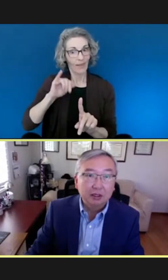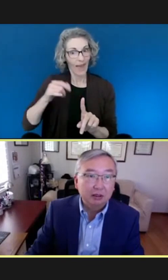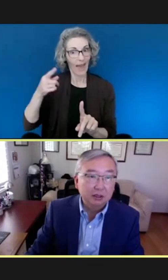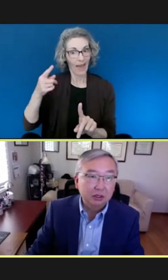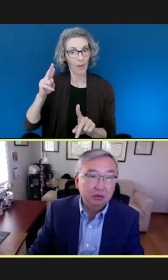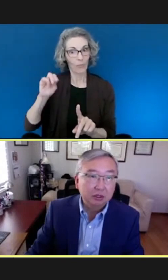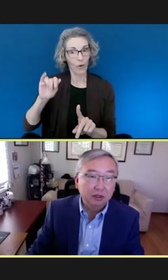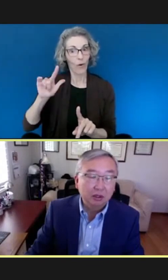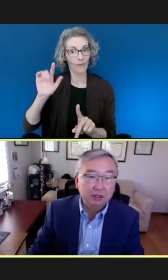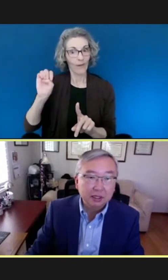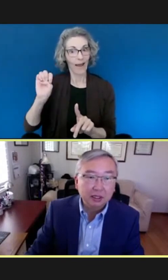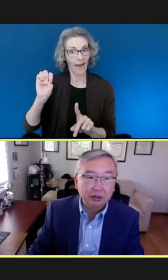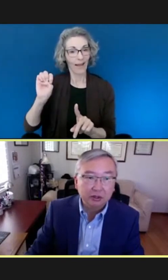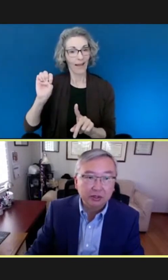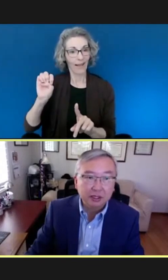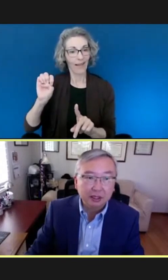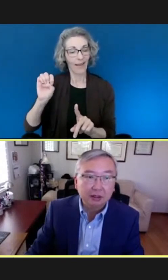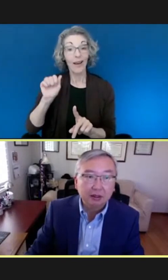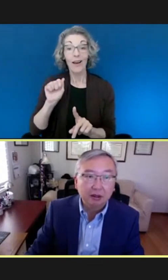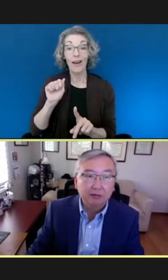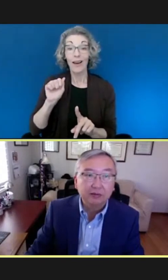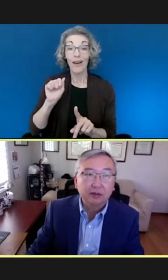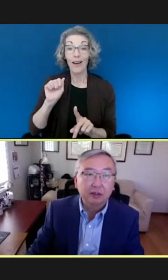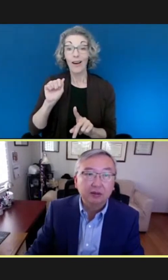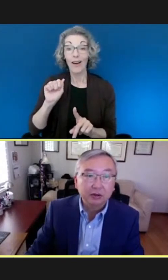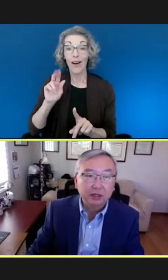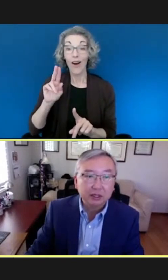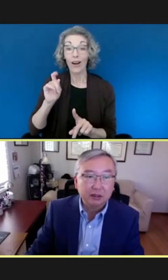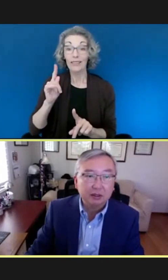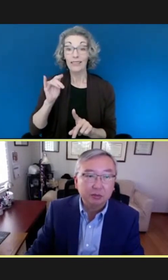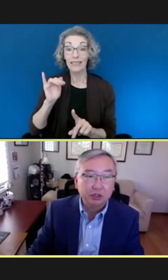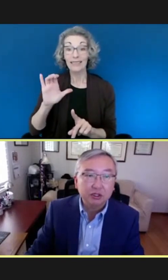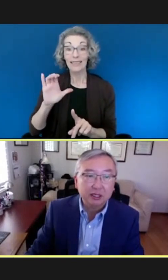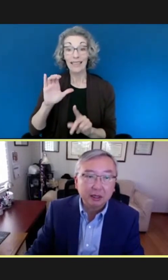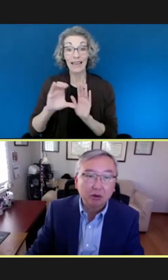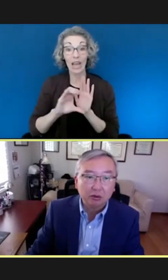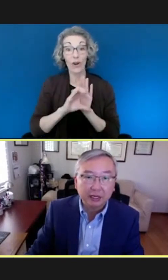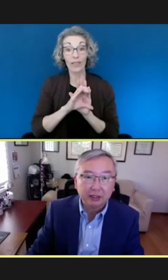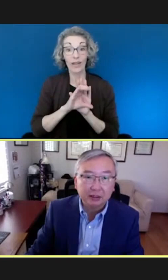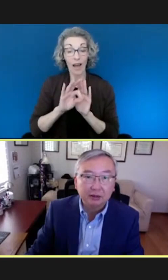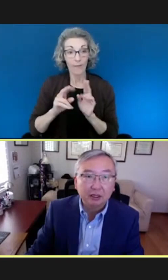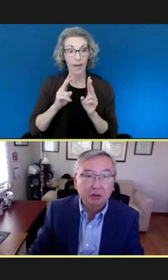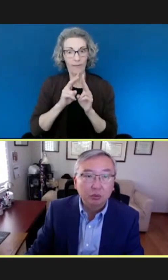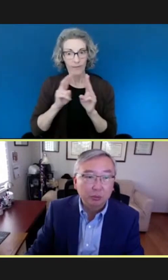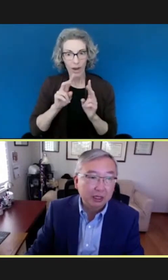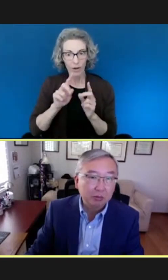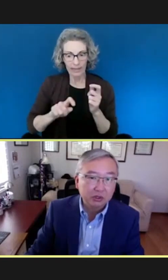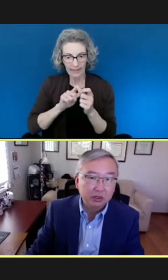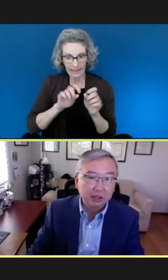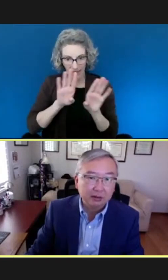The sort of autistic characteristic of very much detail-oriented will become a strength.